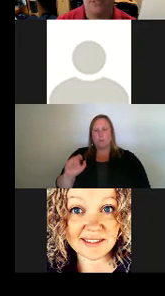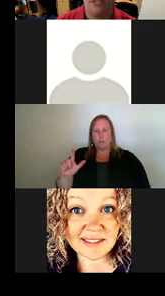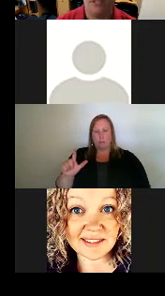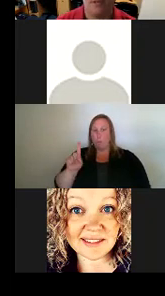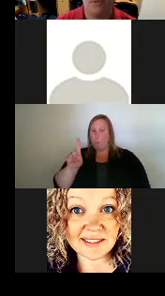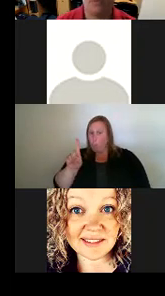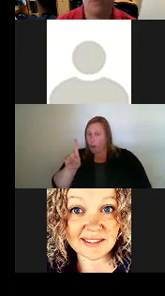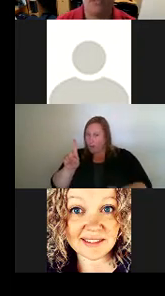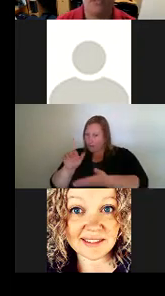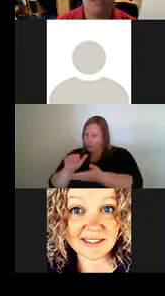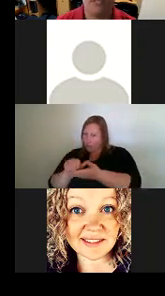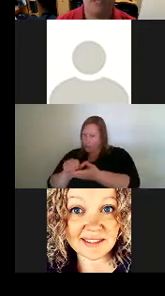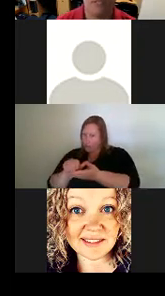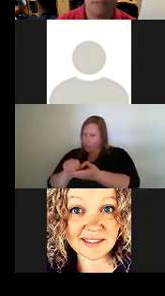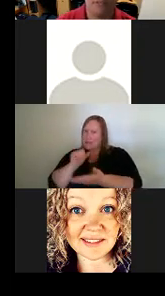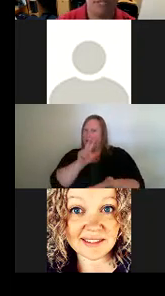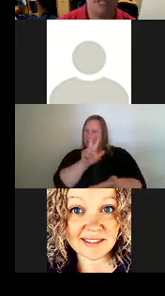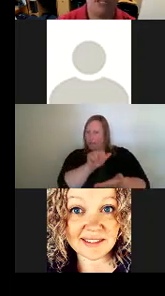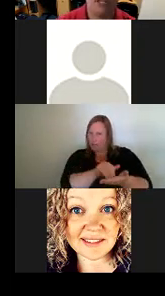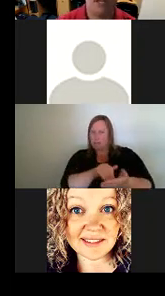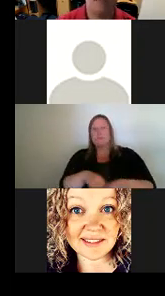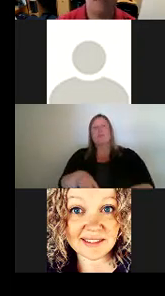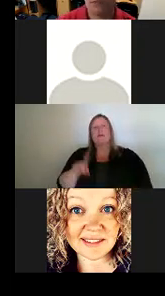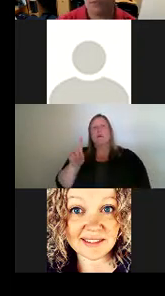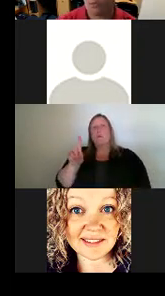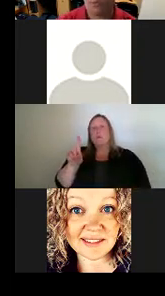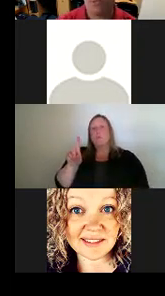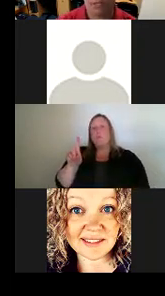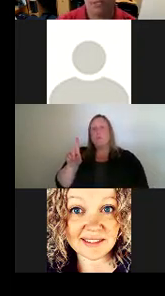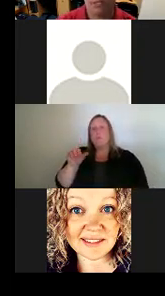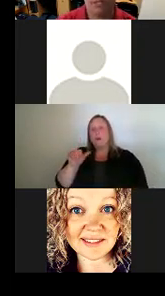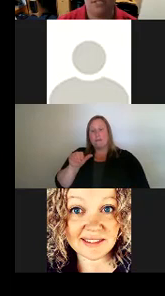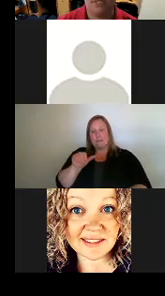IT'S SIMILAR TO OPEN BOOK SOFTWARE, DESIGNED FOR PEOPLE